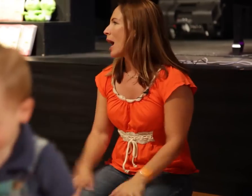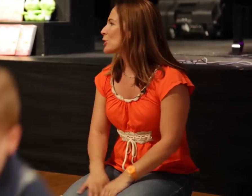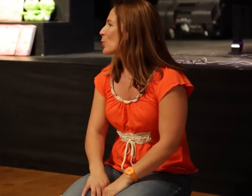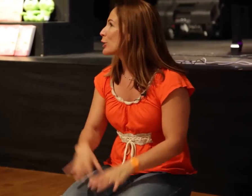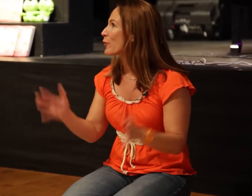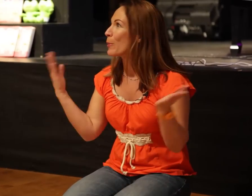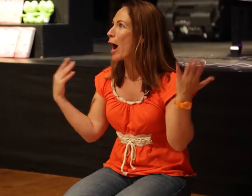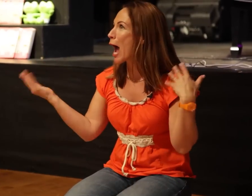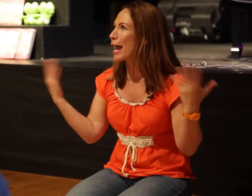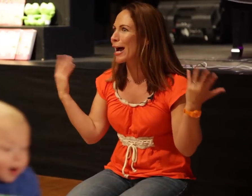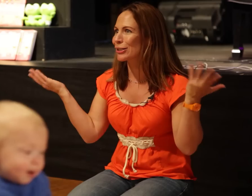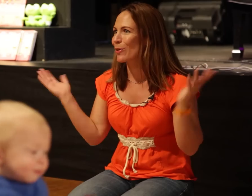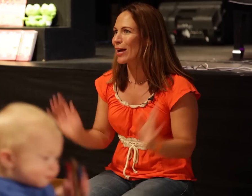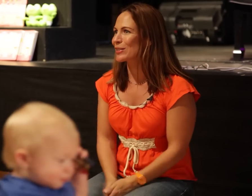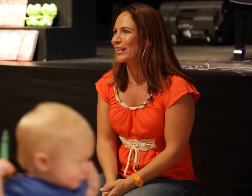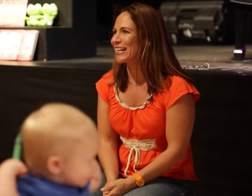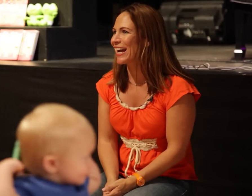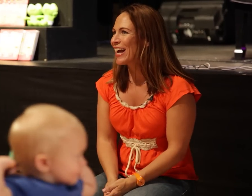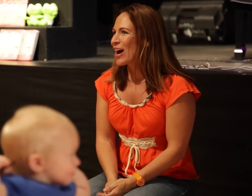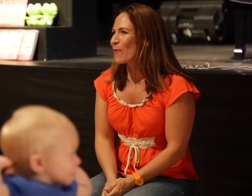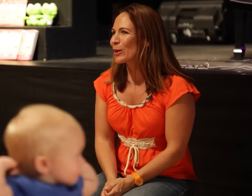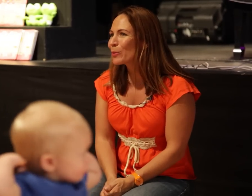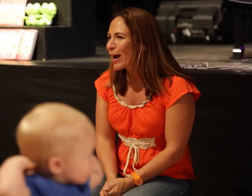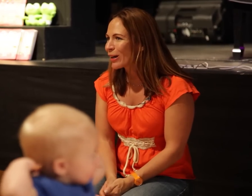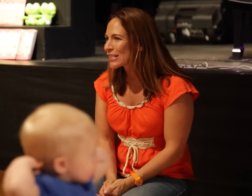I just want to know for my -- just so I have some idea what your background is